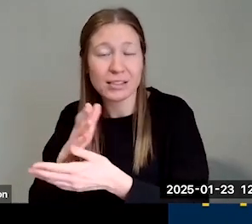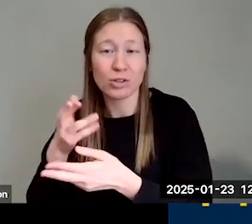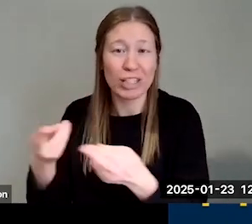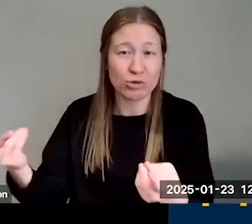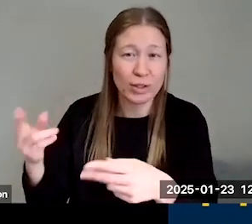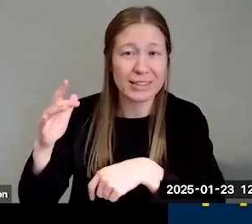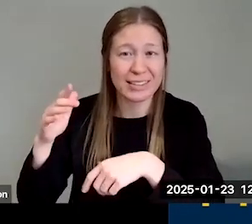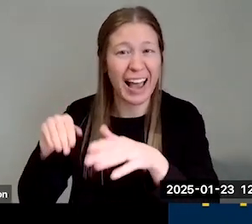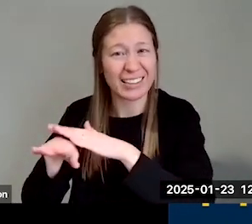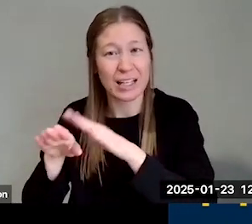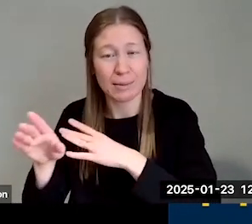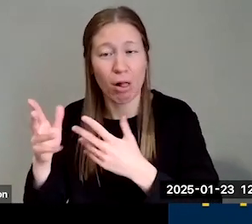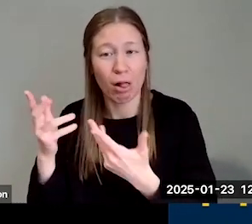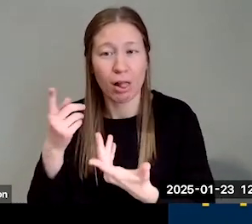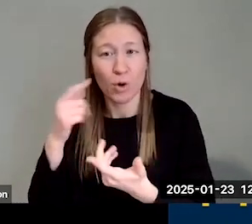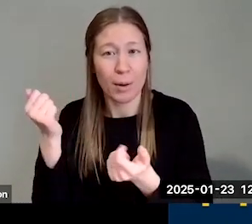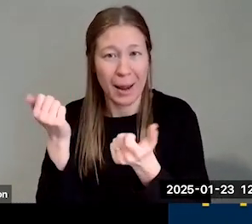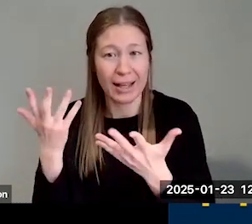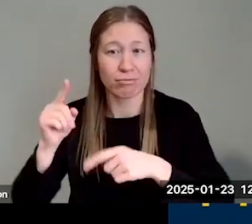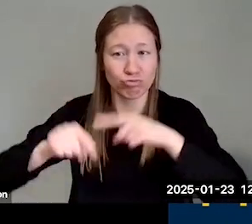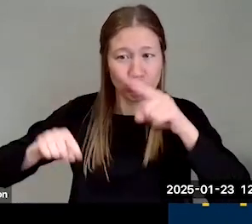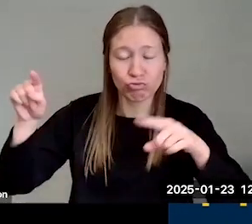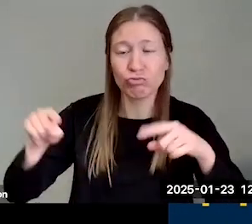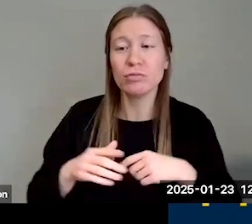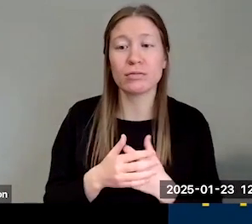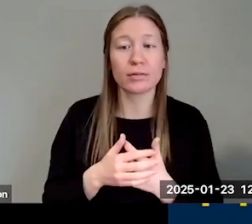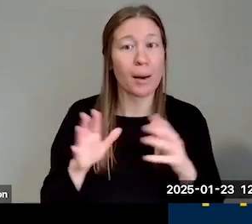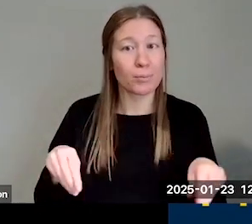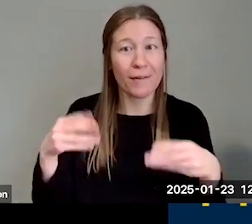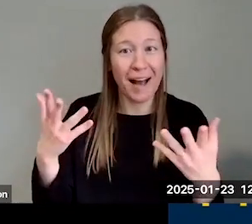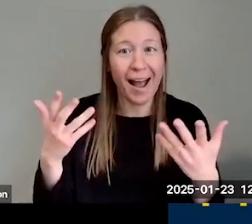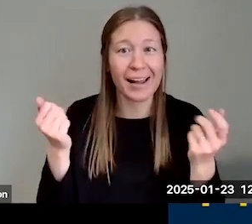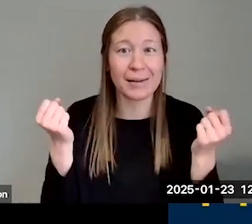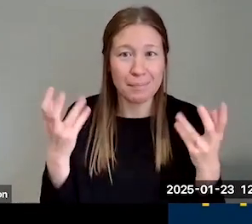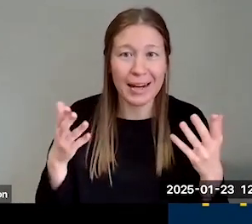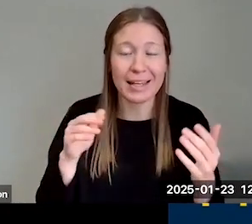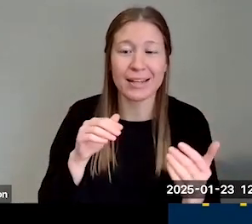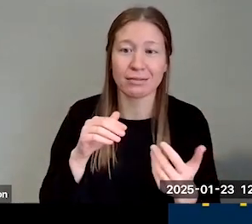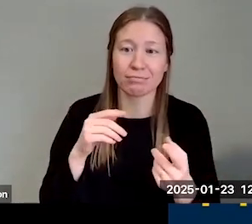Provide multiple modalities to communicate. So if you have a weekly meeting, be sure to have a running agenda